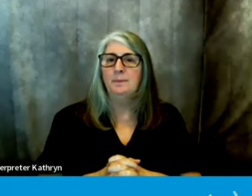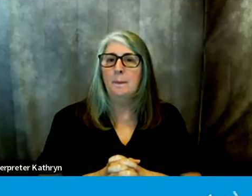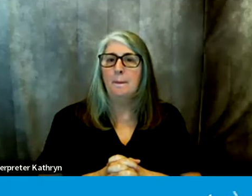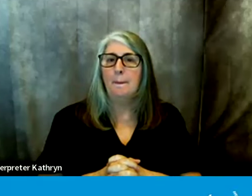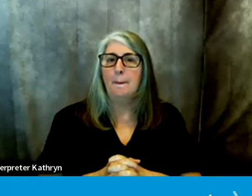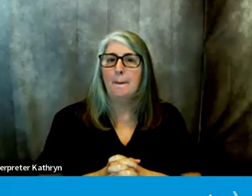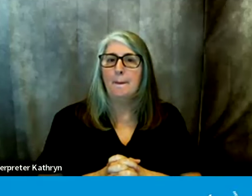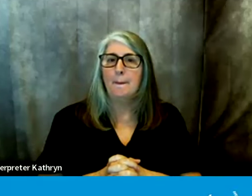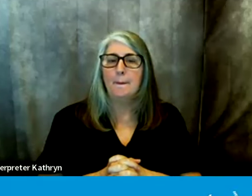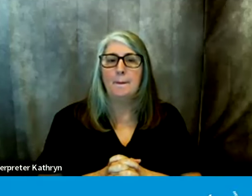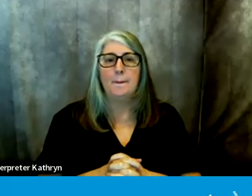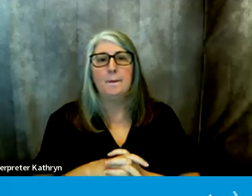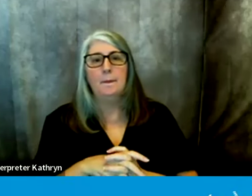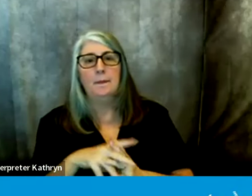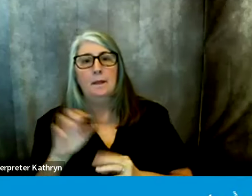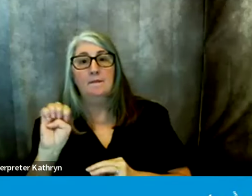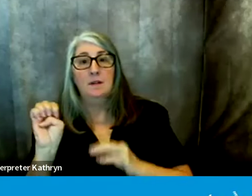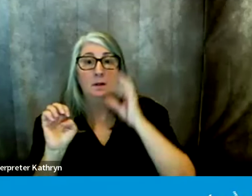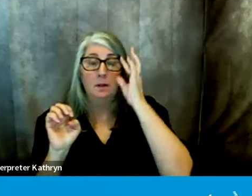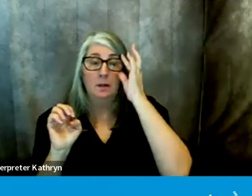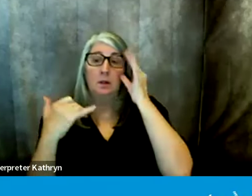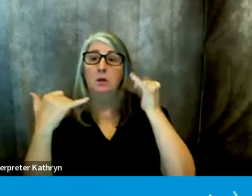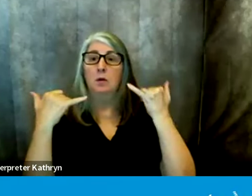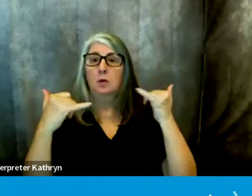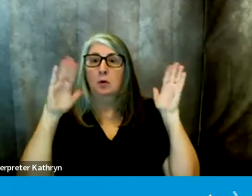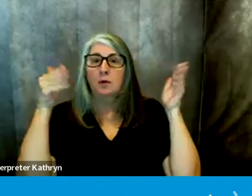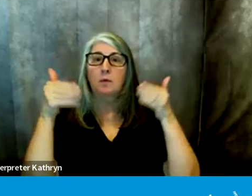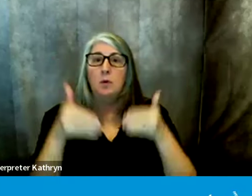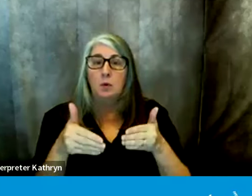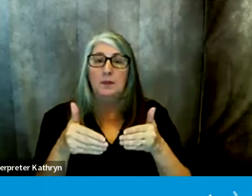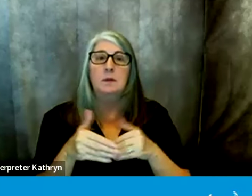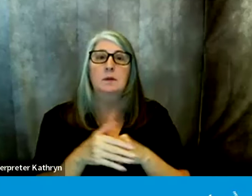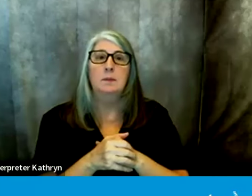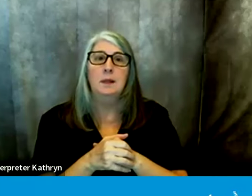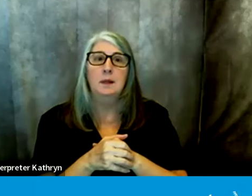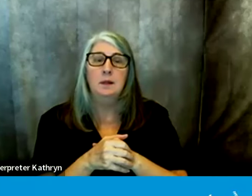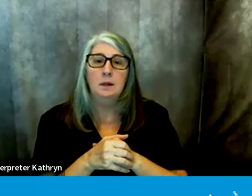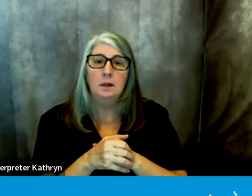The current trial, the current focus has been on individuals that are either volitional voiders